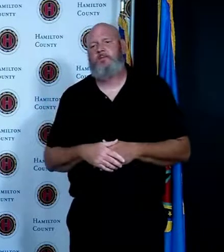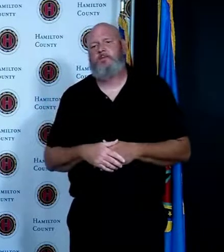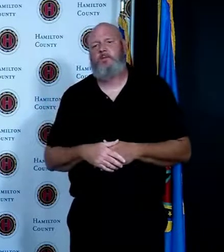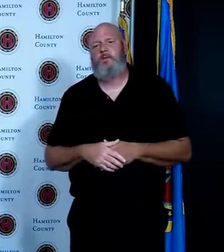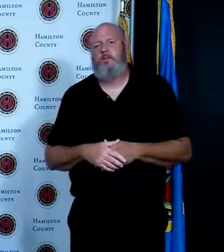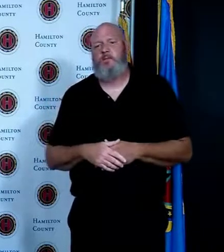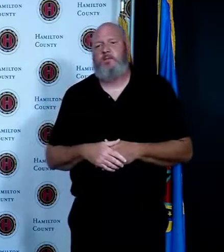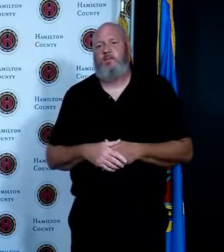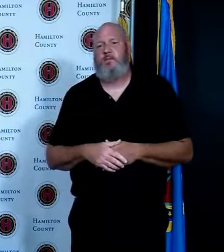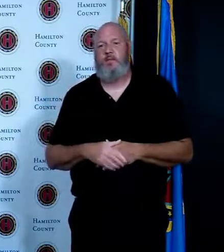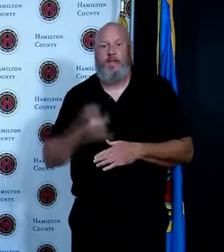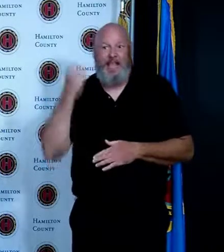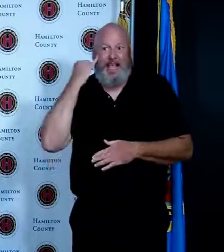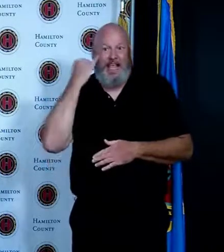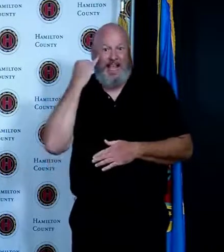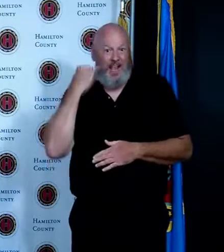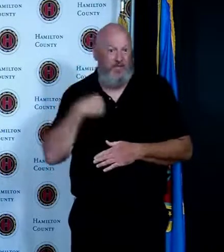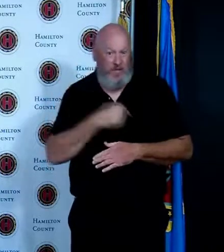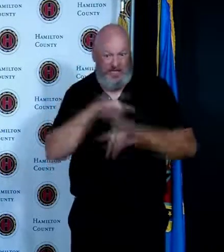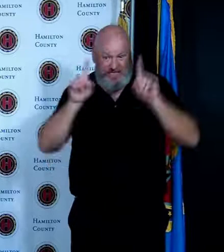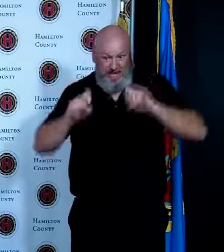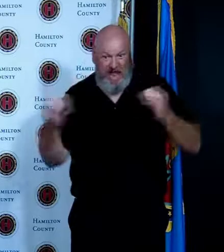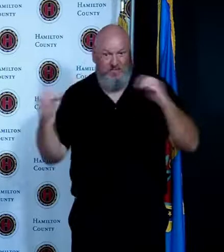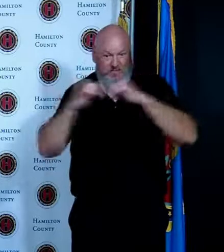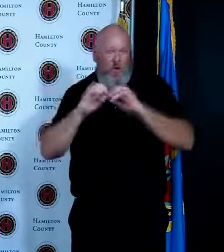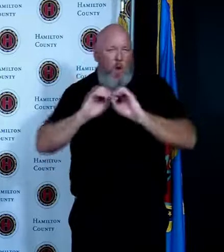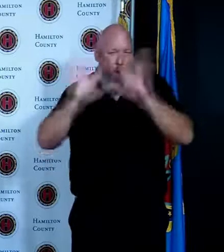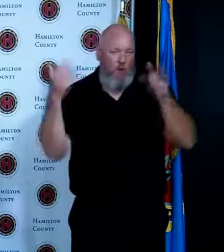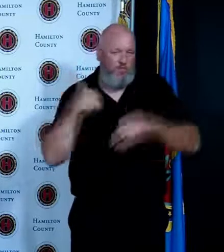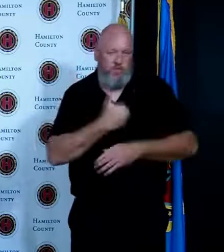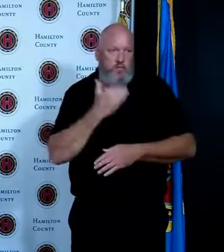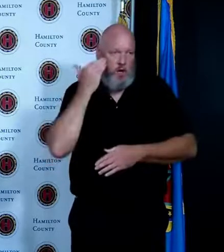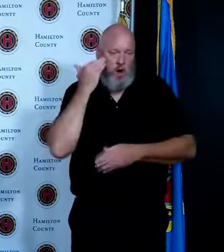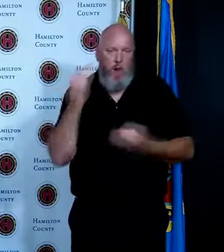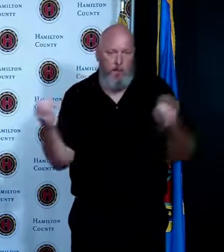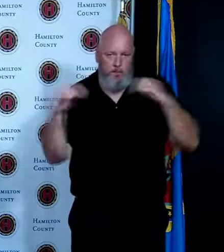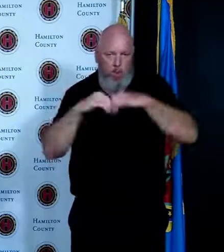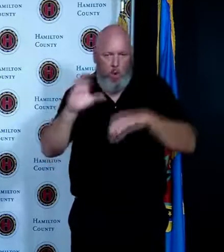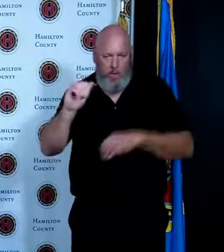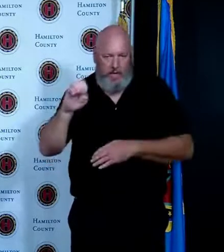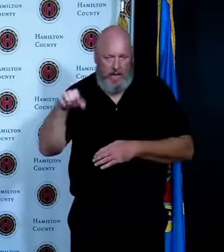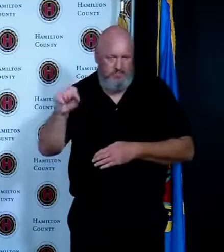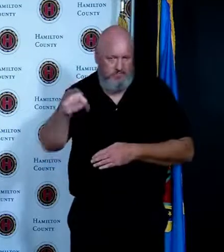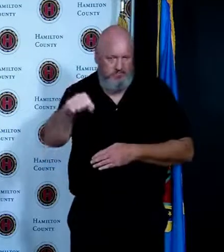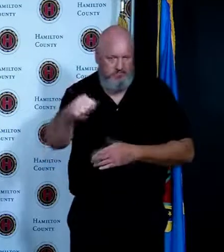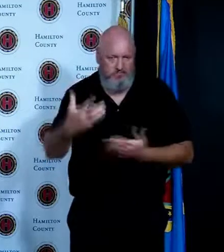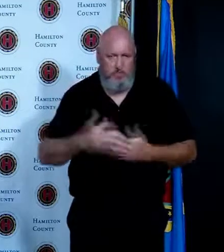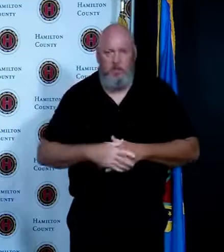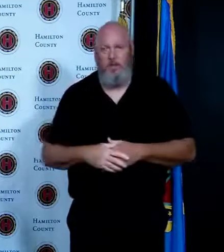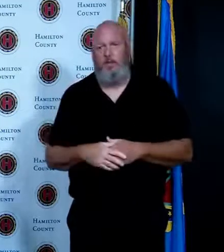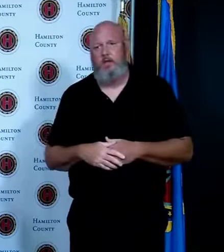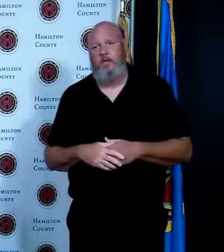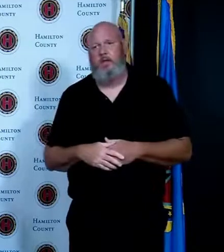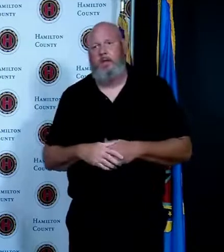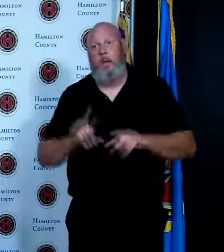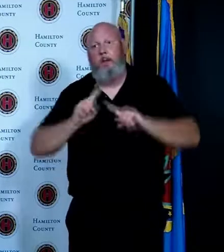through the work of my contact tracers and some of the stories and some of the things I'm hearing and the inability to link these cases back to others with